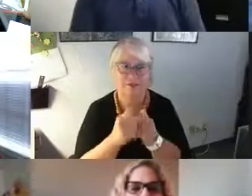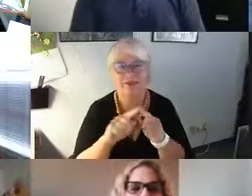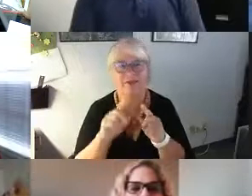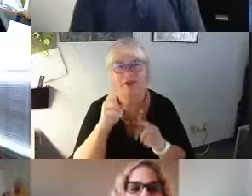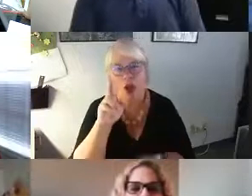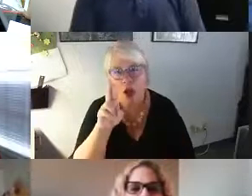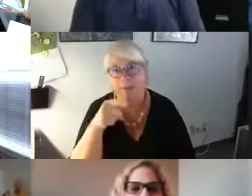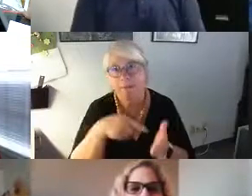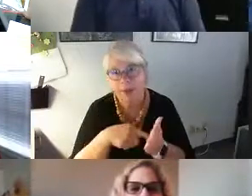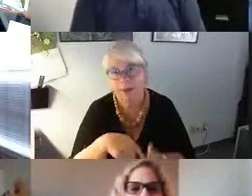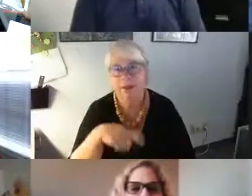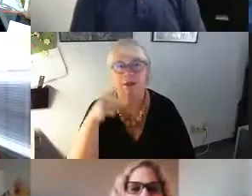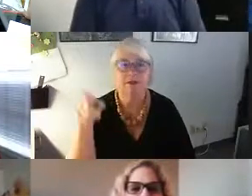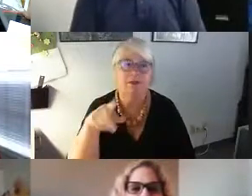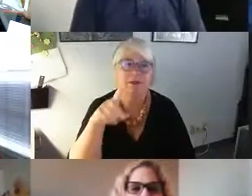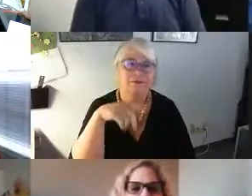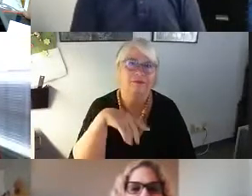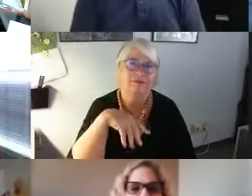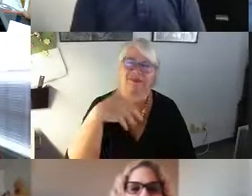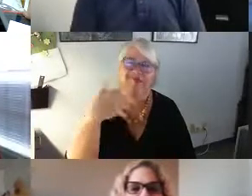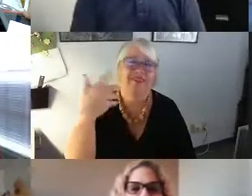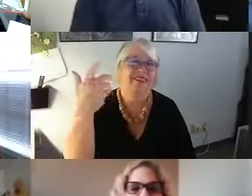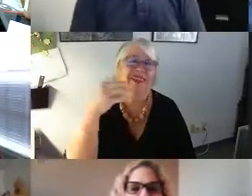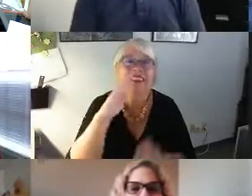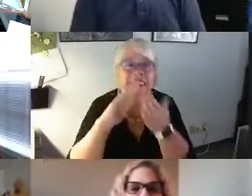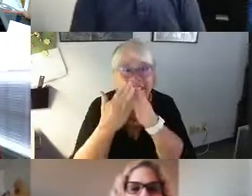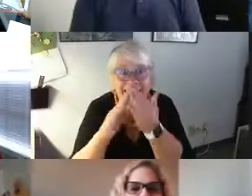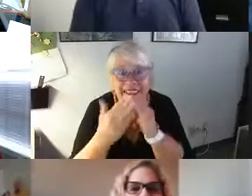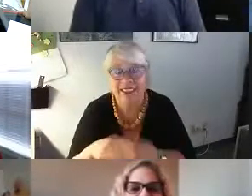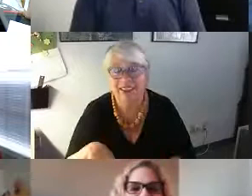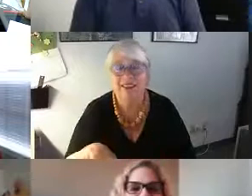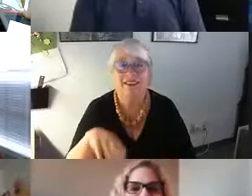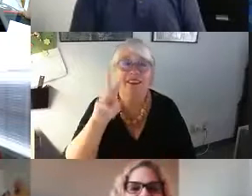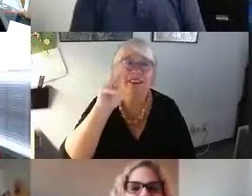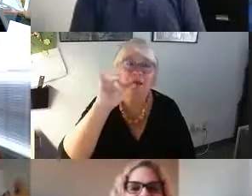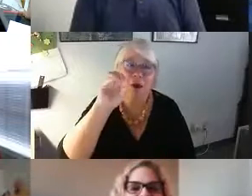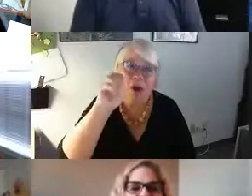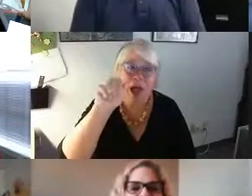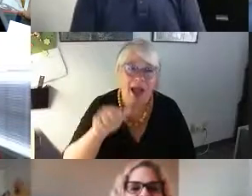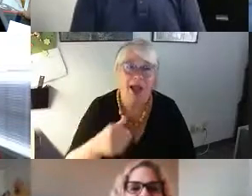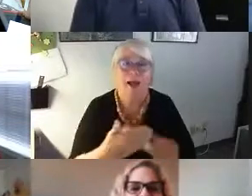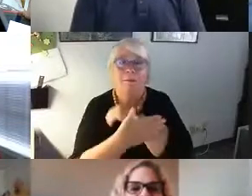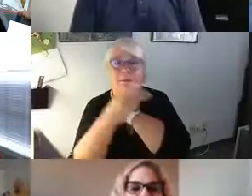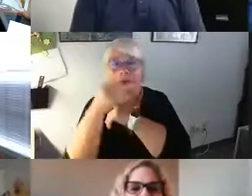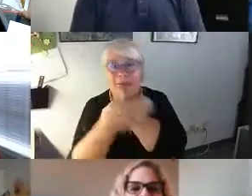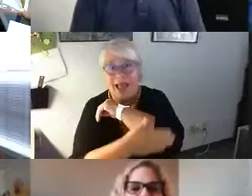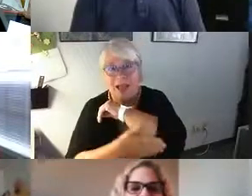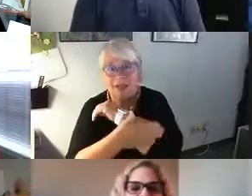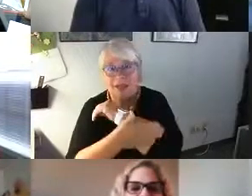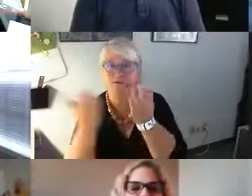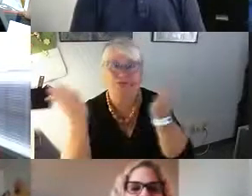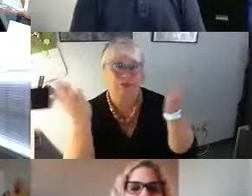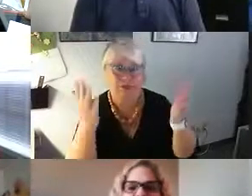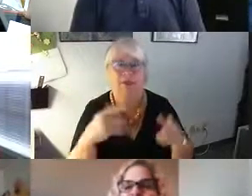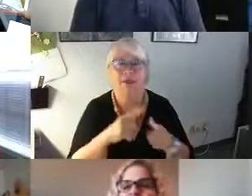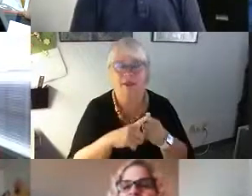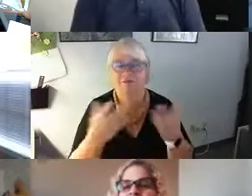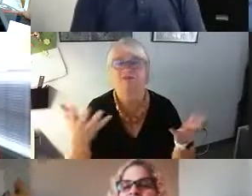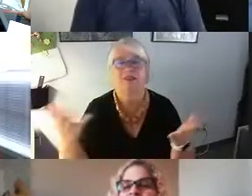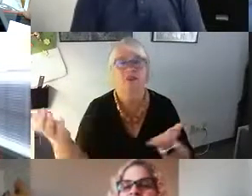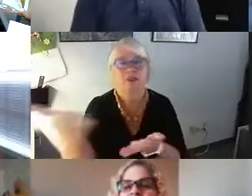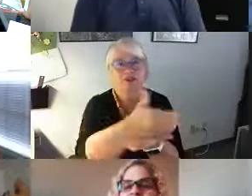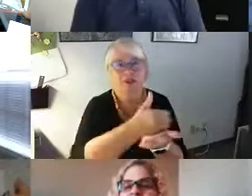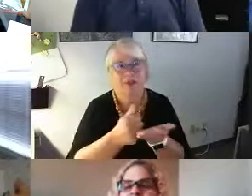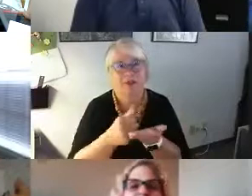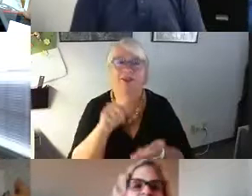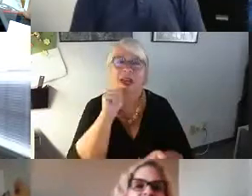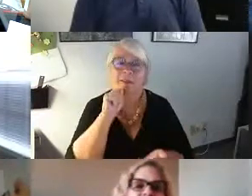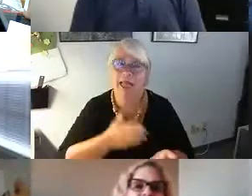staff's working hours for the purpose of billing other agencies for services--such as VR, City, WIOA, County,